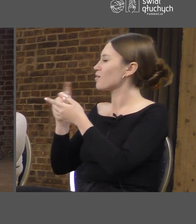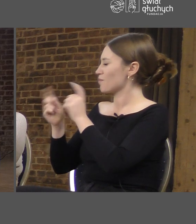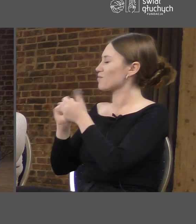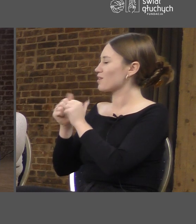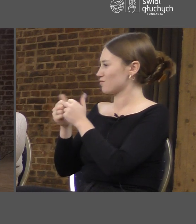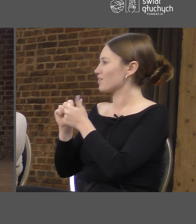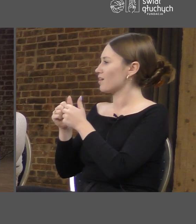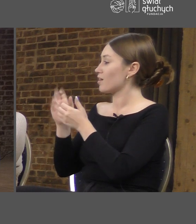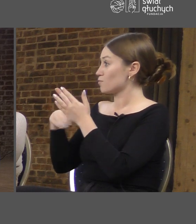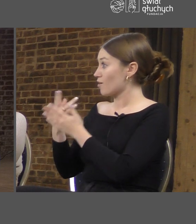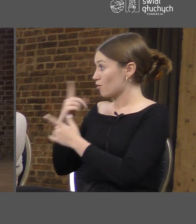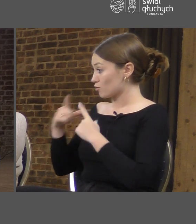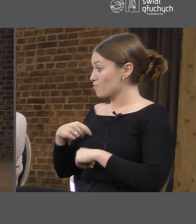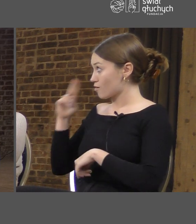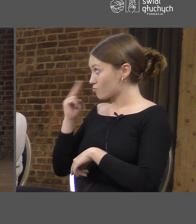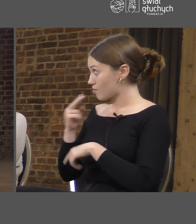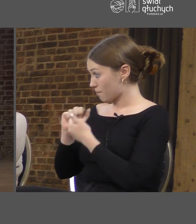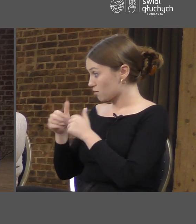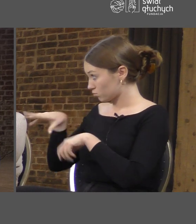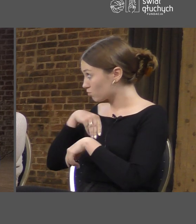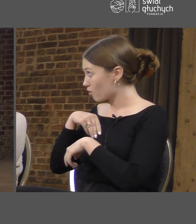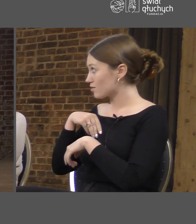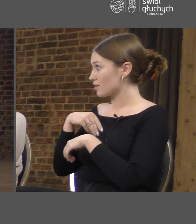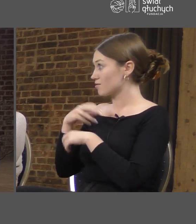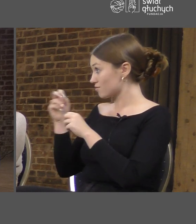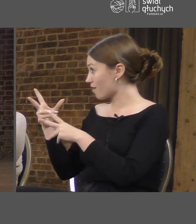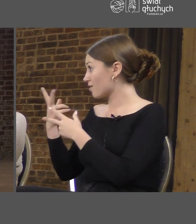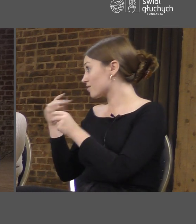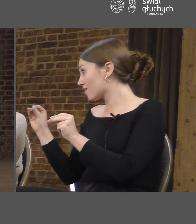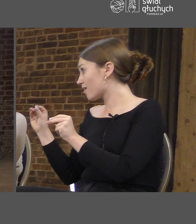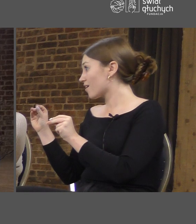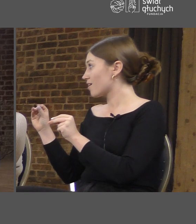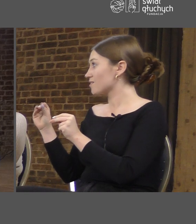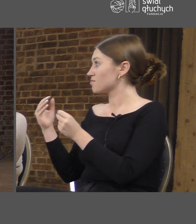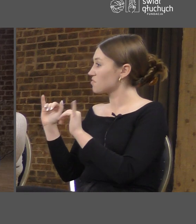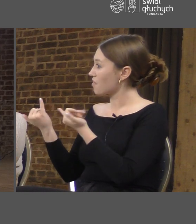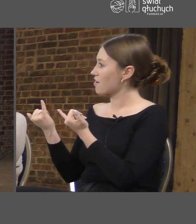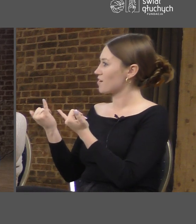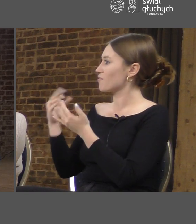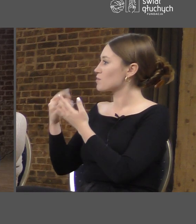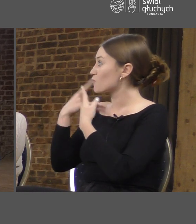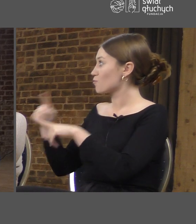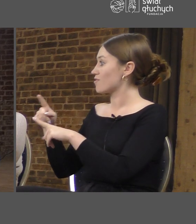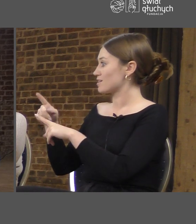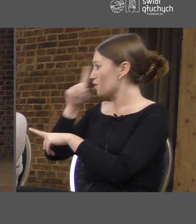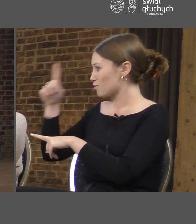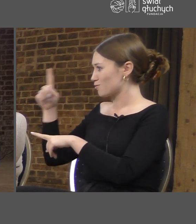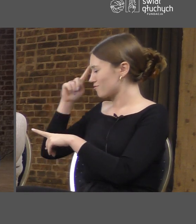and whether a deaf person can be a pilot or not? And for me that's kind of the question ... Well it's hard to answer,